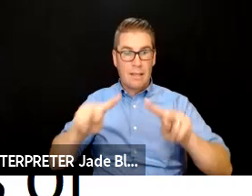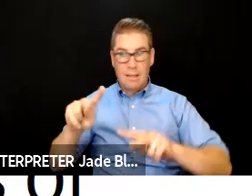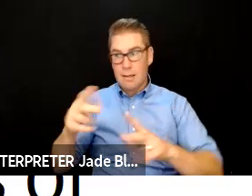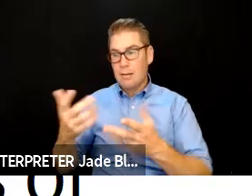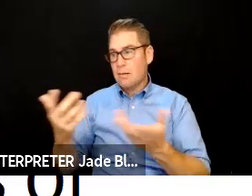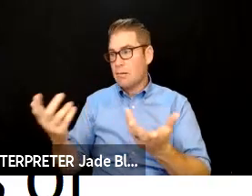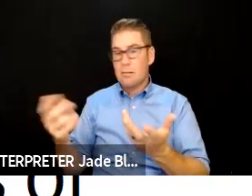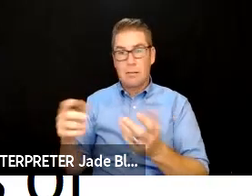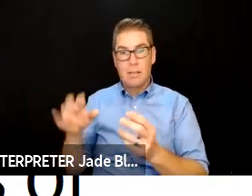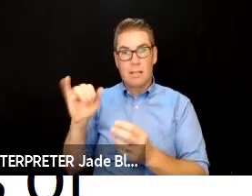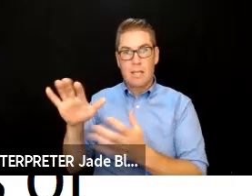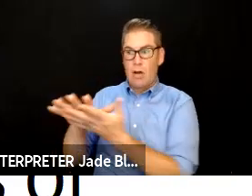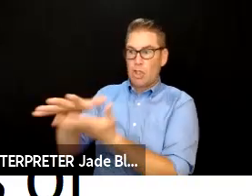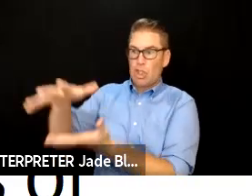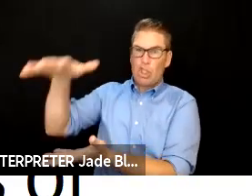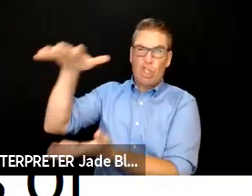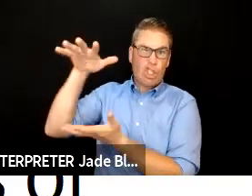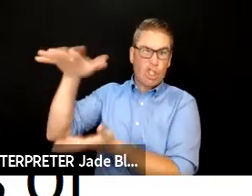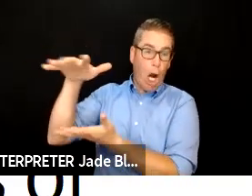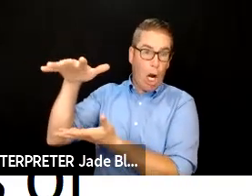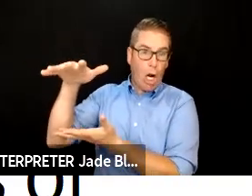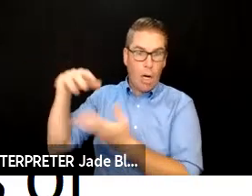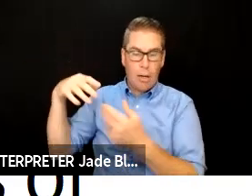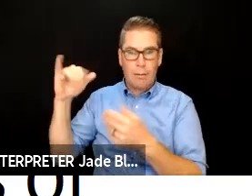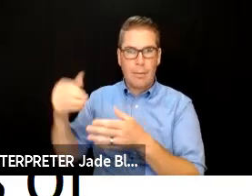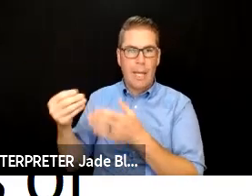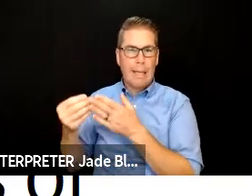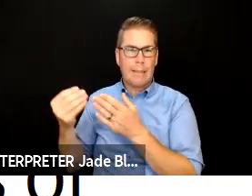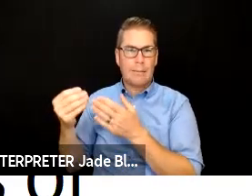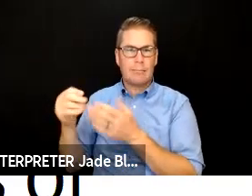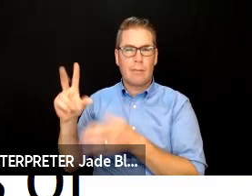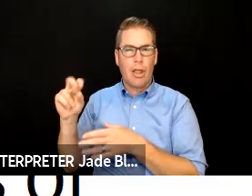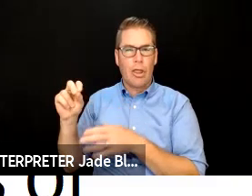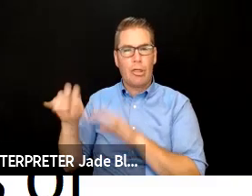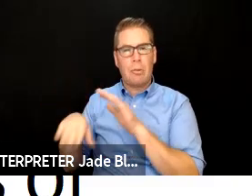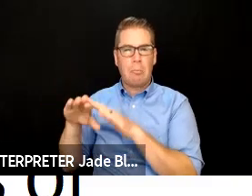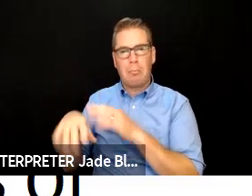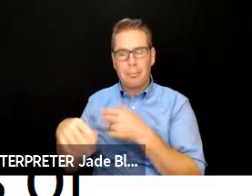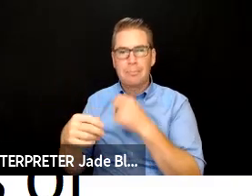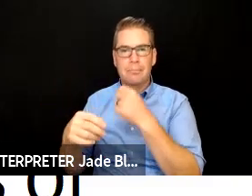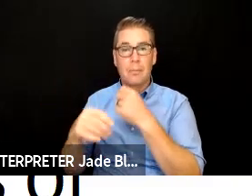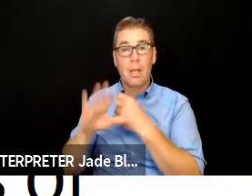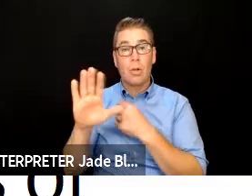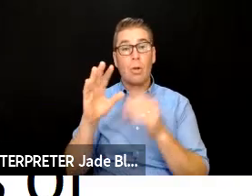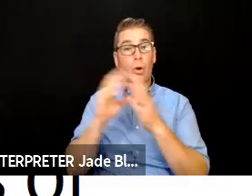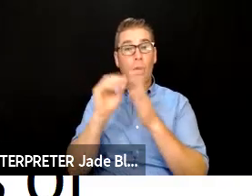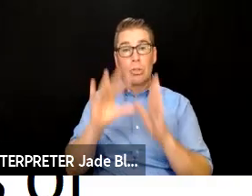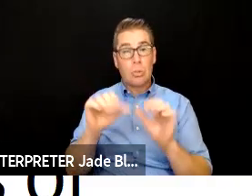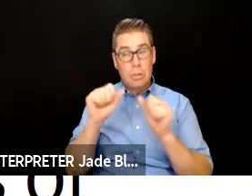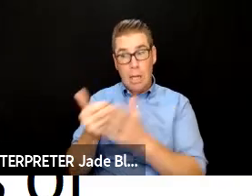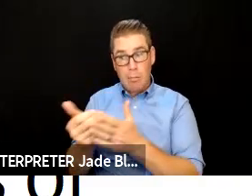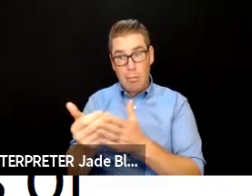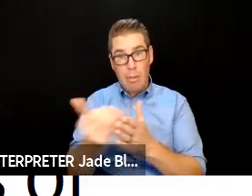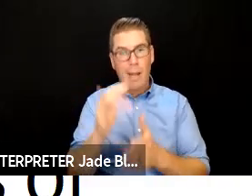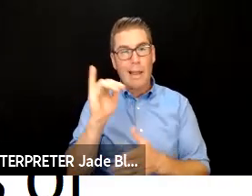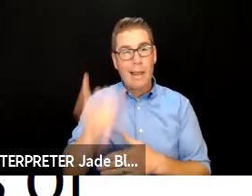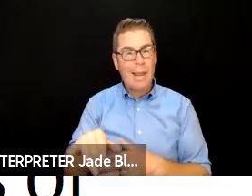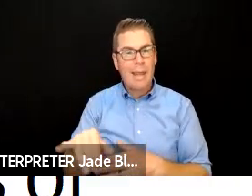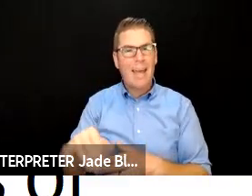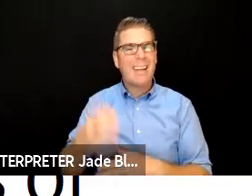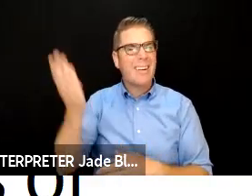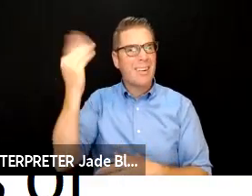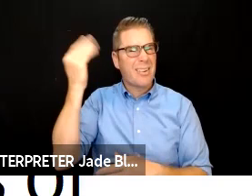Sally Potter: You can have your students just purchased those. Of course, this is what we're talking about when we say something that's open, but it's not free for students.